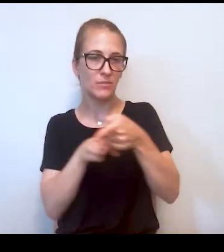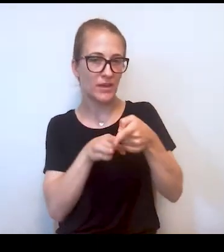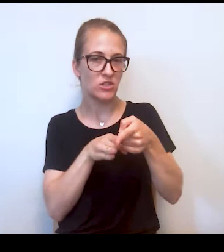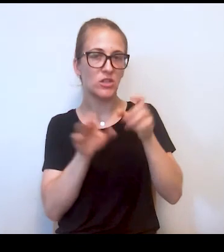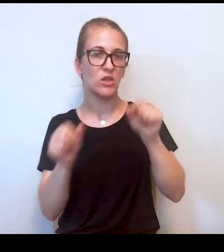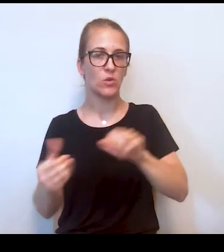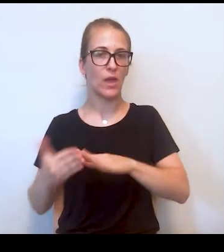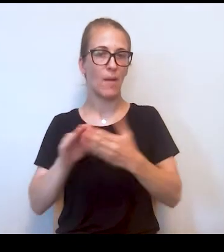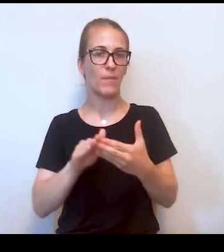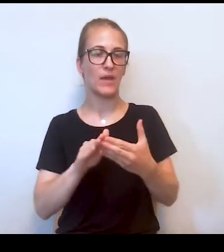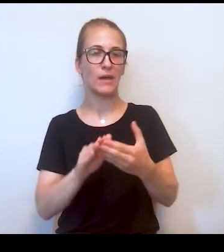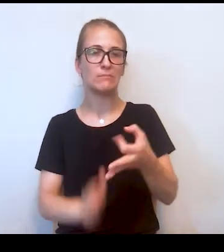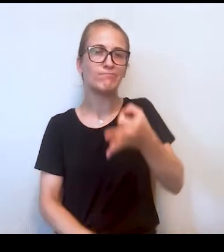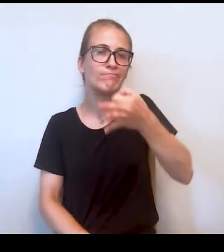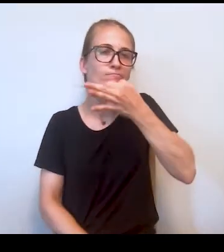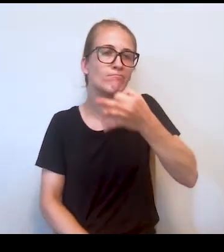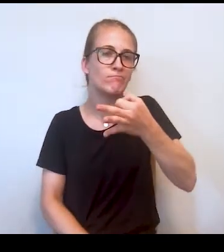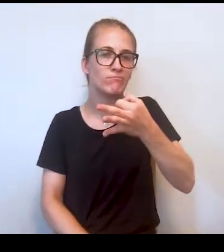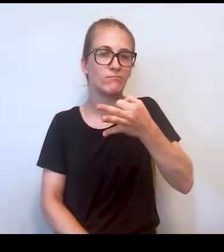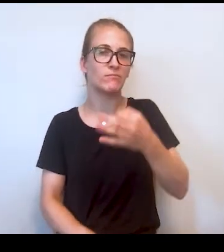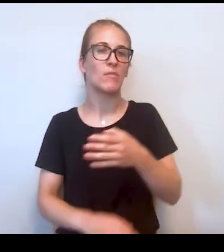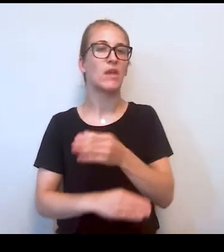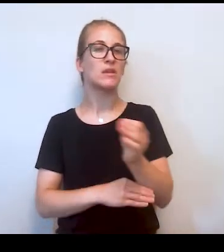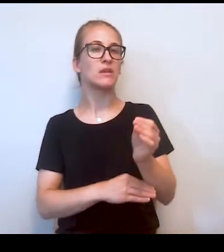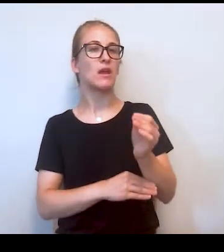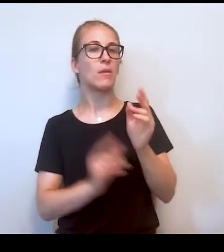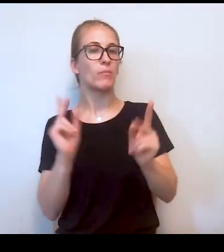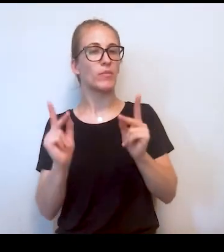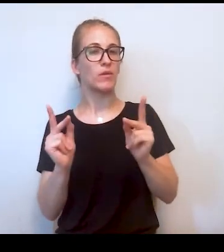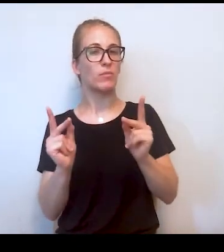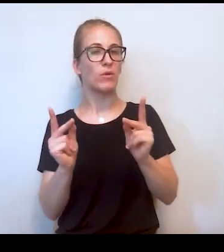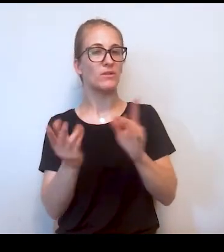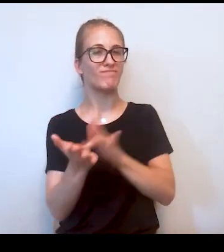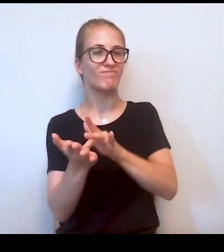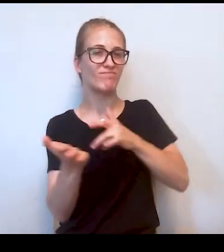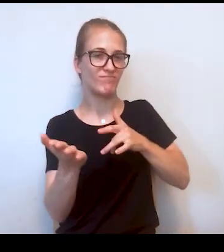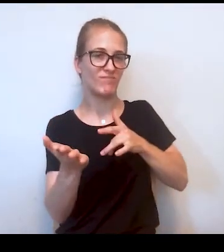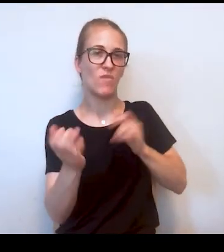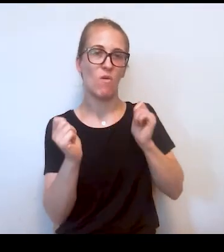and not just physicians or clinicians within the medical system and alternative care systems